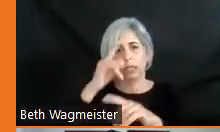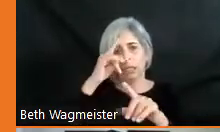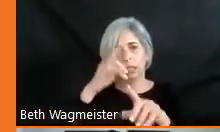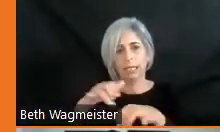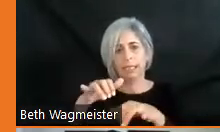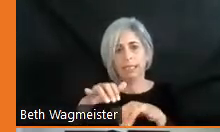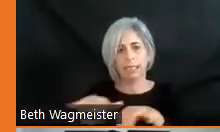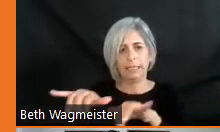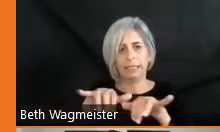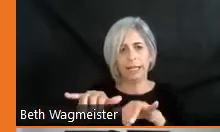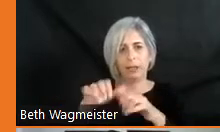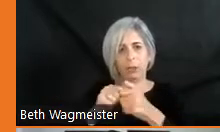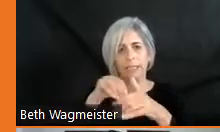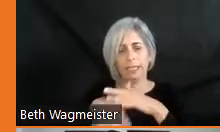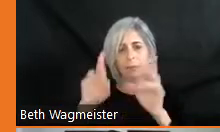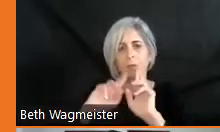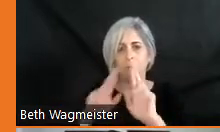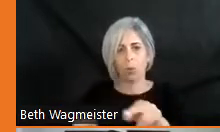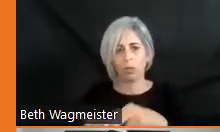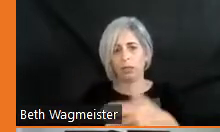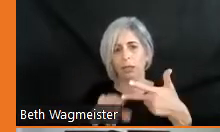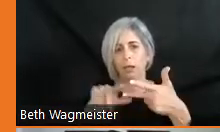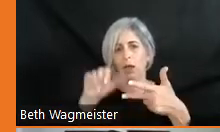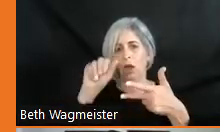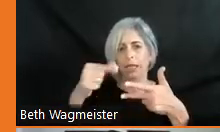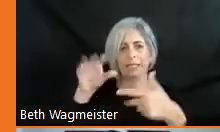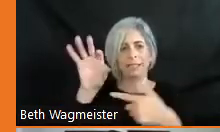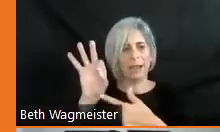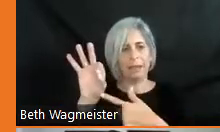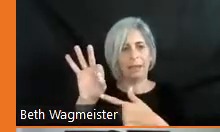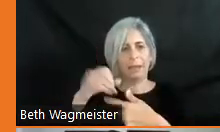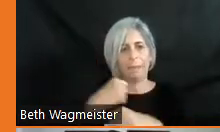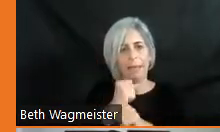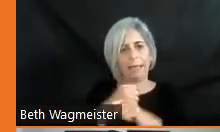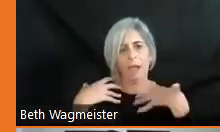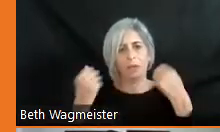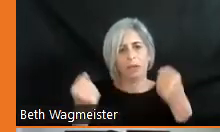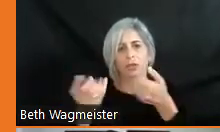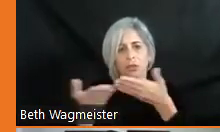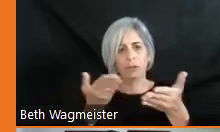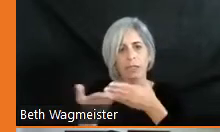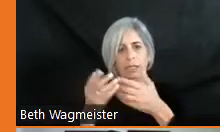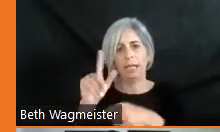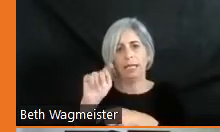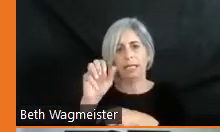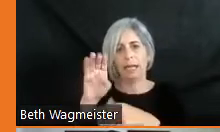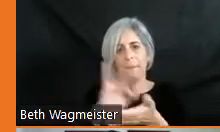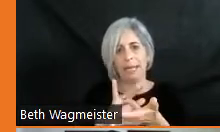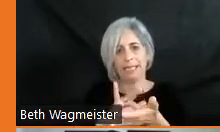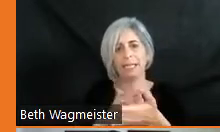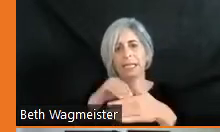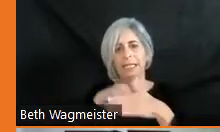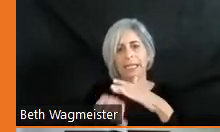accessibility reporting. On August 9th, making healthcare services and telemedicine accessible